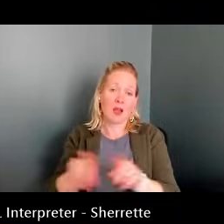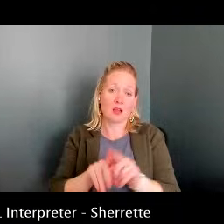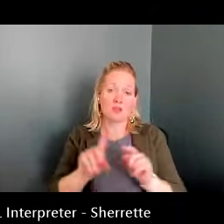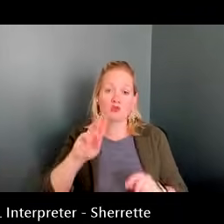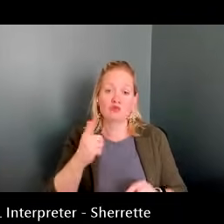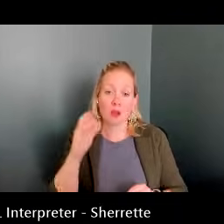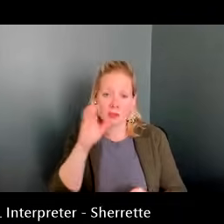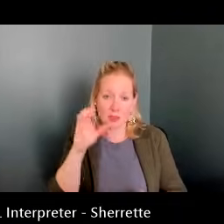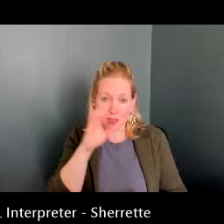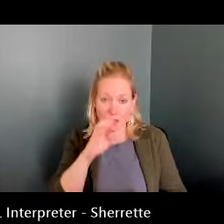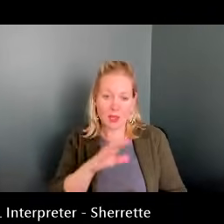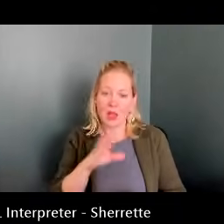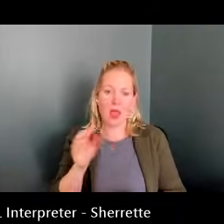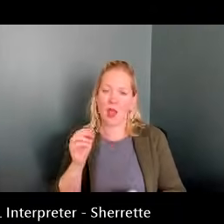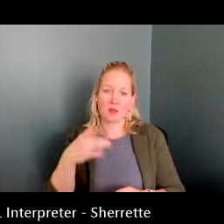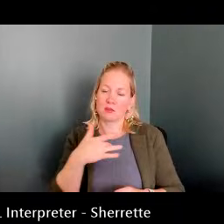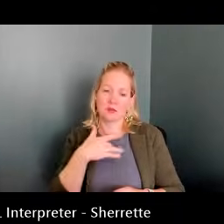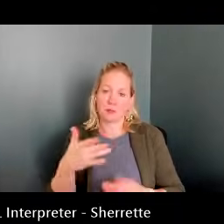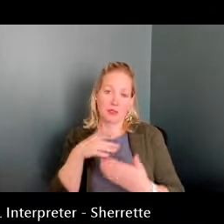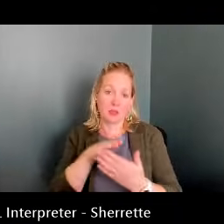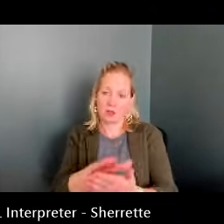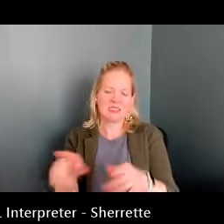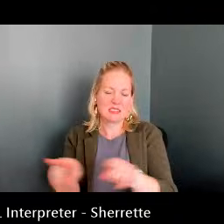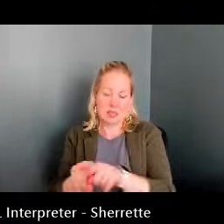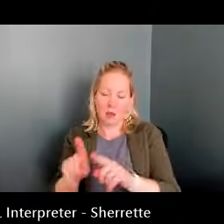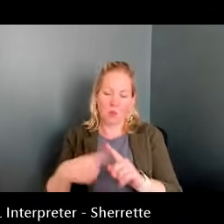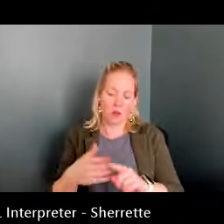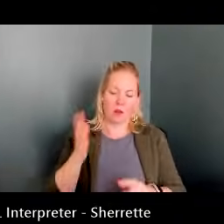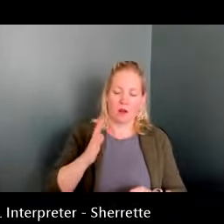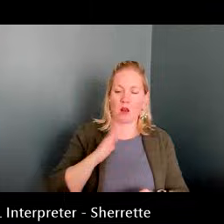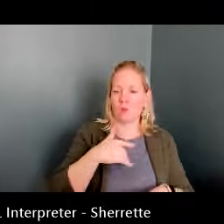and are treated no differently than when I was an intern almost 40 years ago.